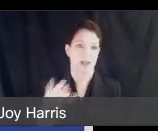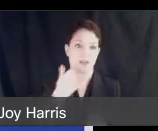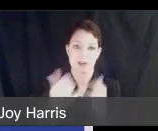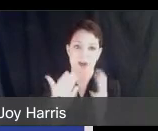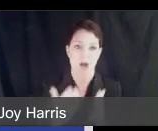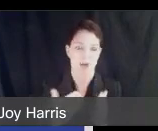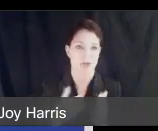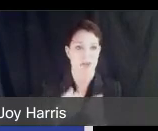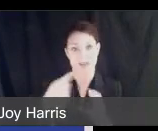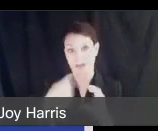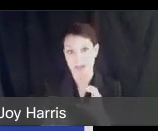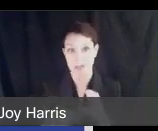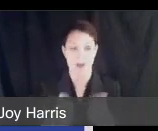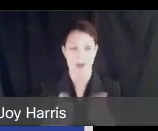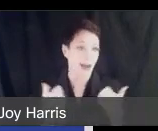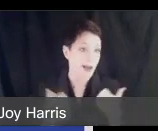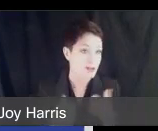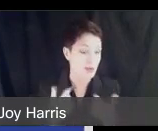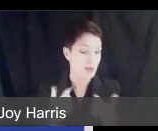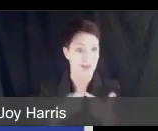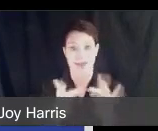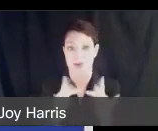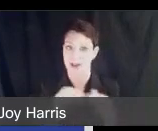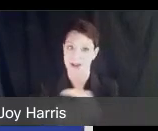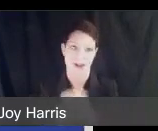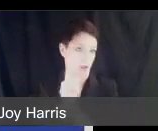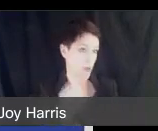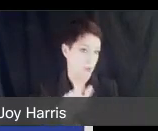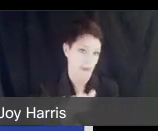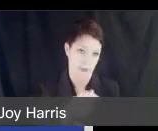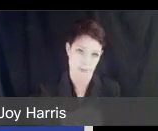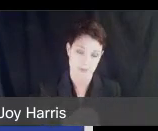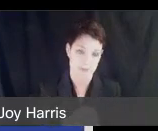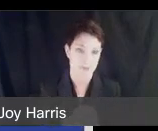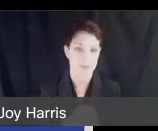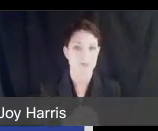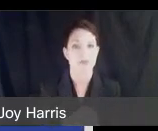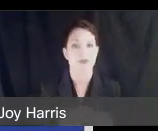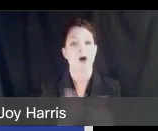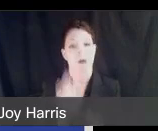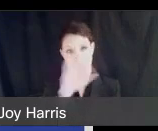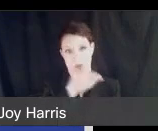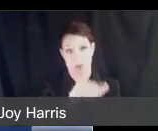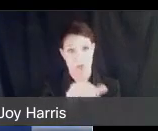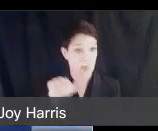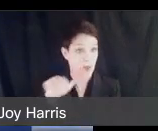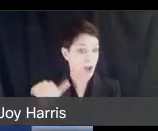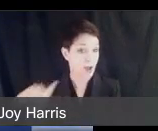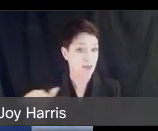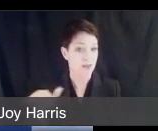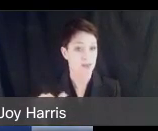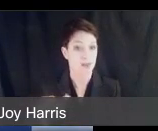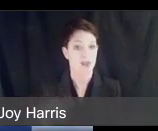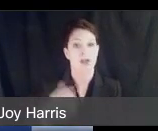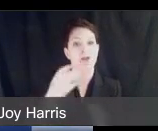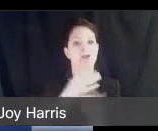address or internet access. We also want to remind residents that no-cost transportation is available